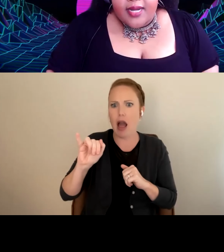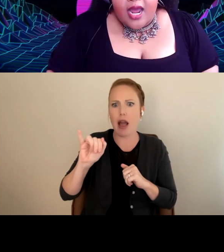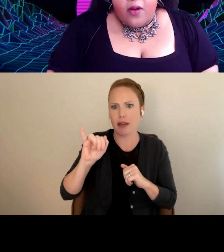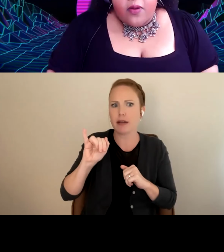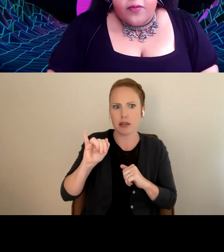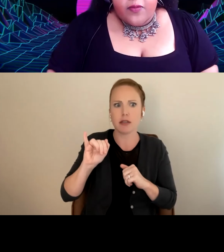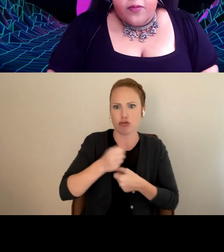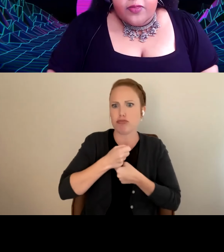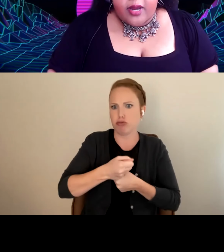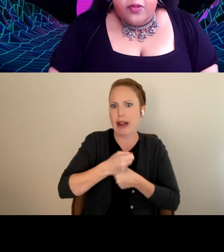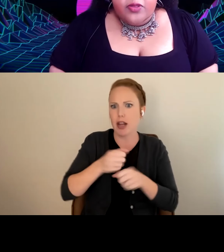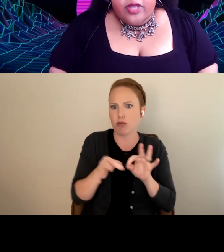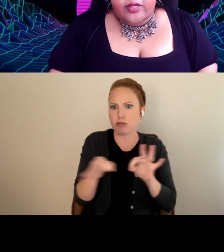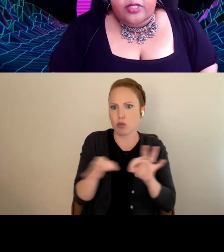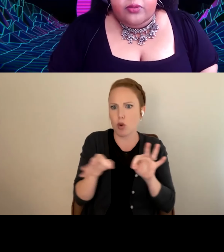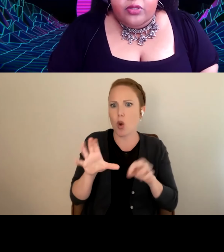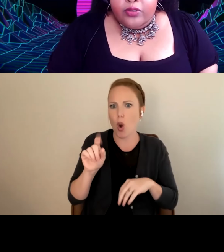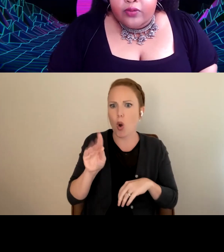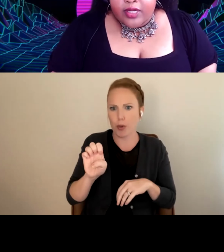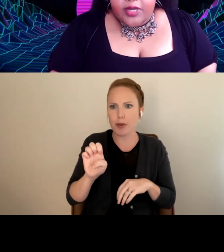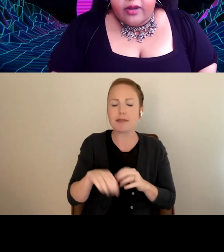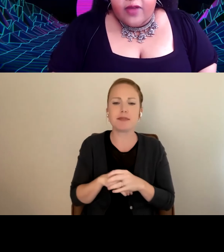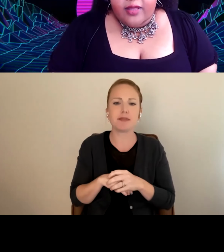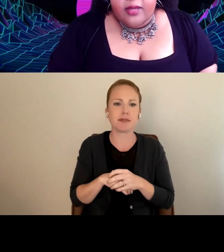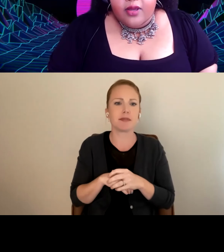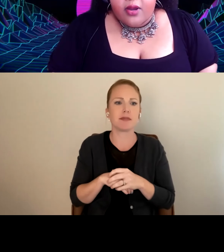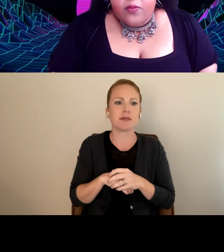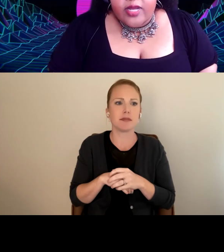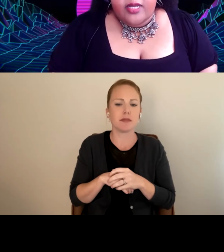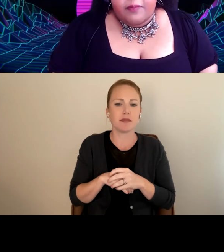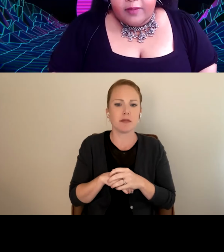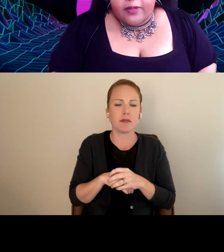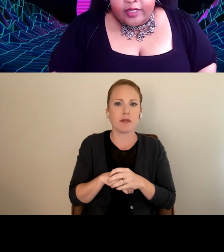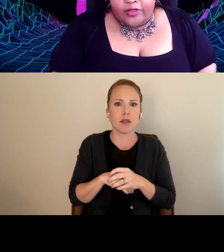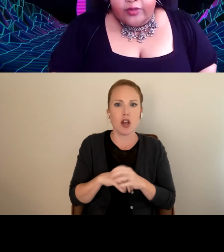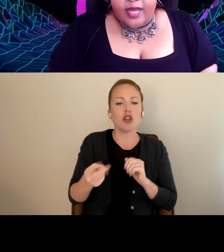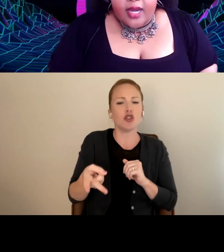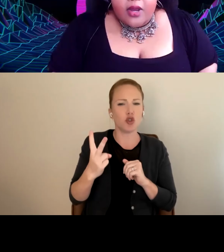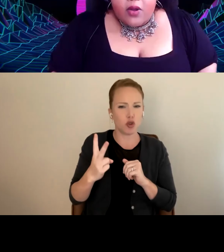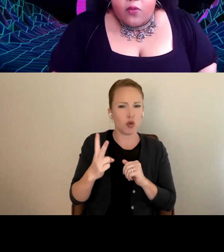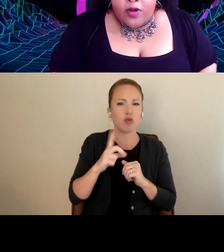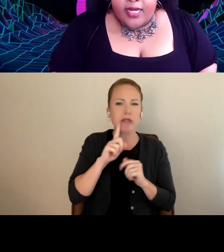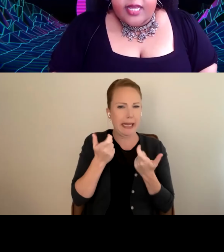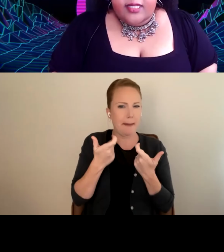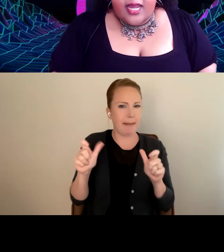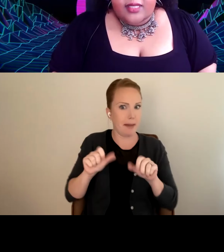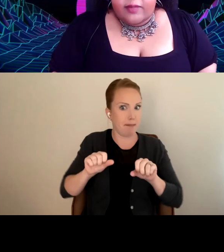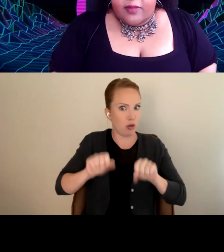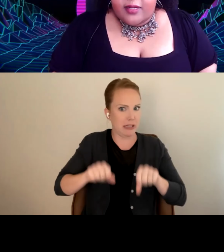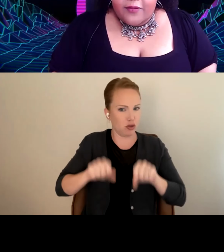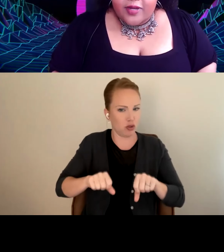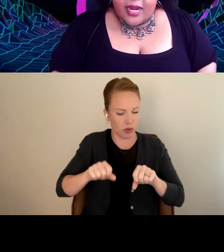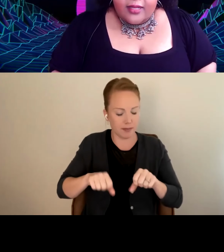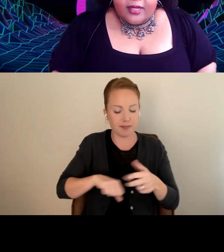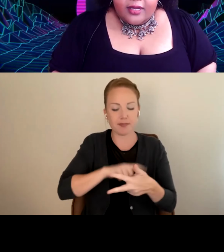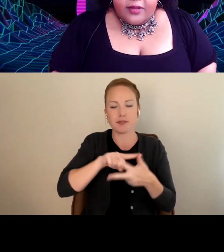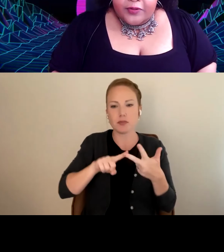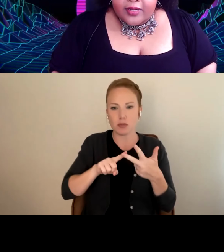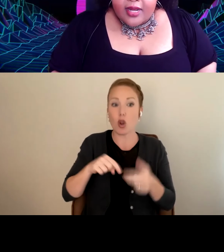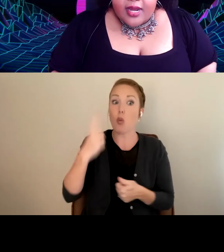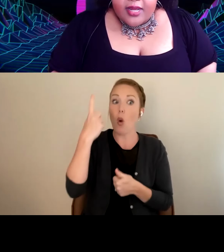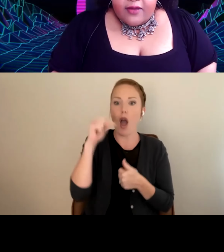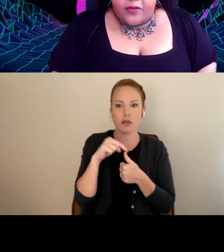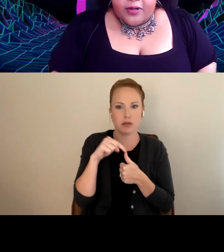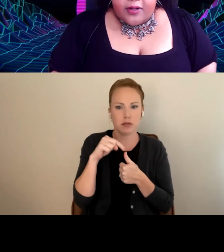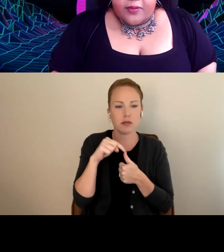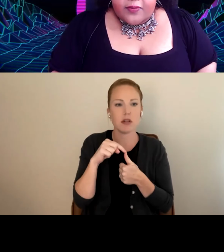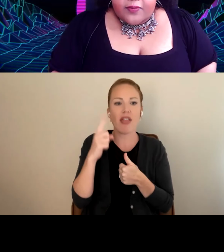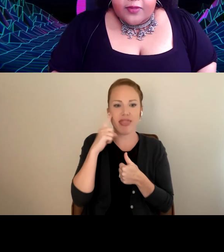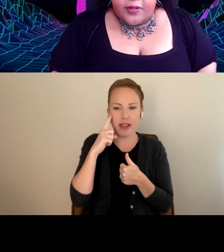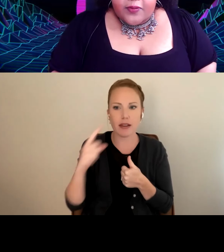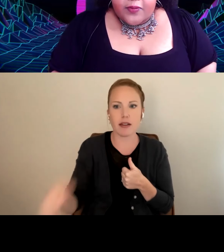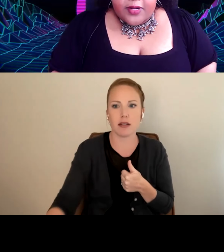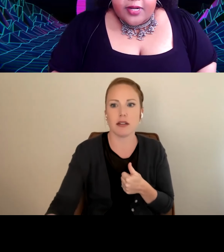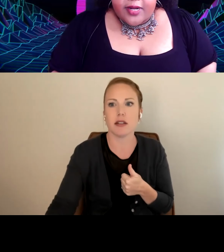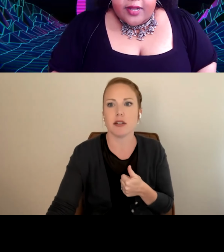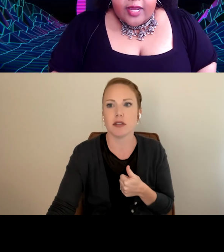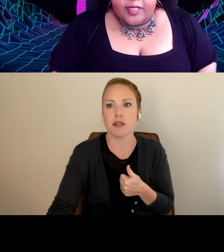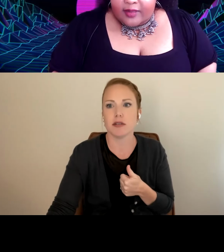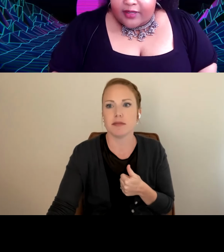Now, there are two I think really big potentials with that. One I think if you are an accessibility